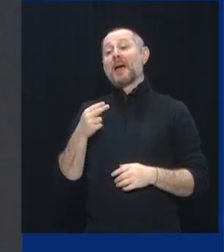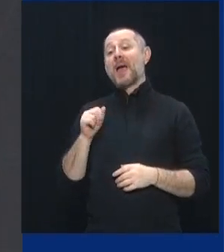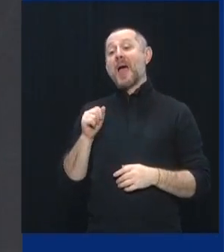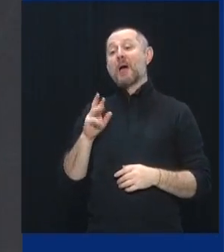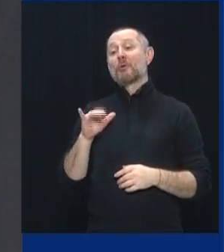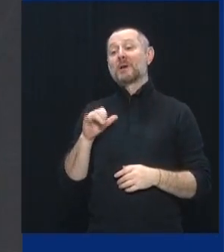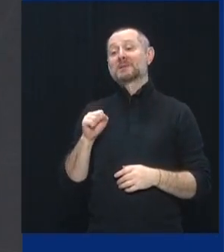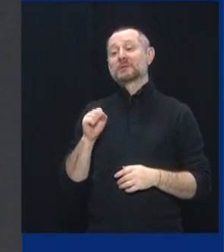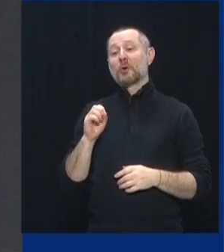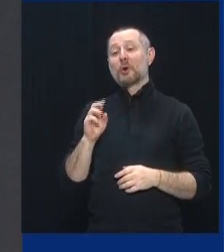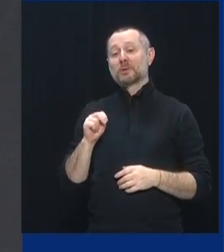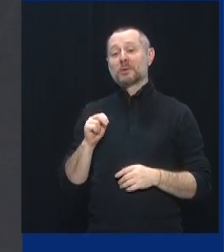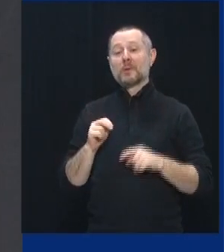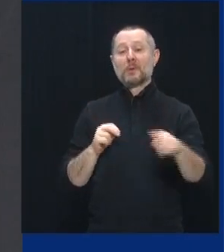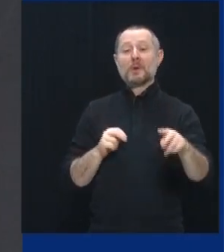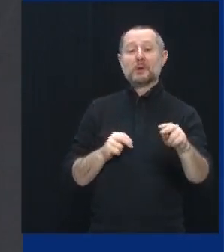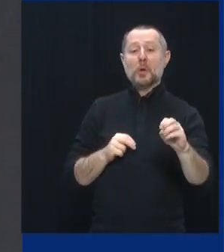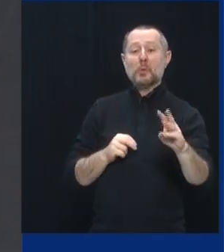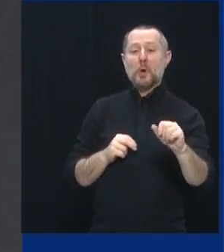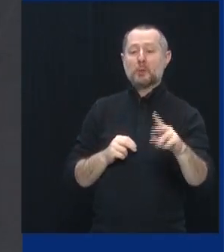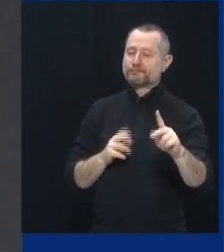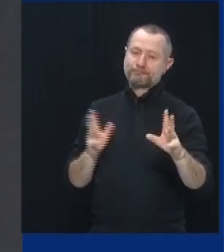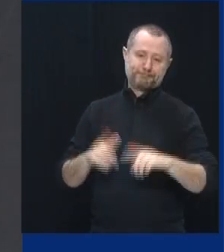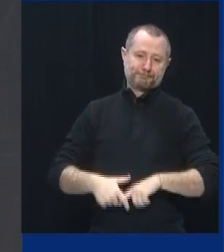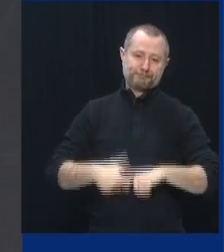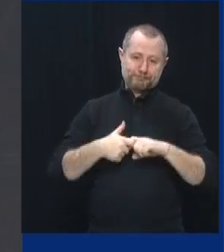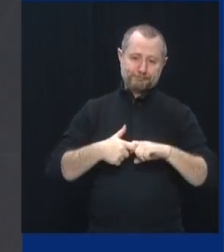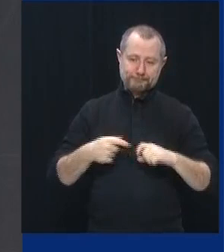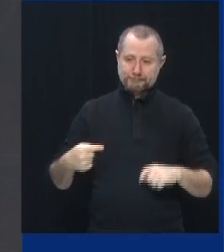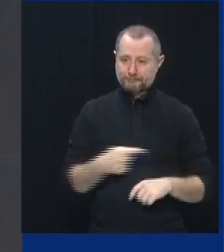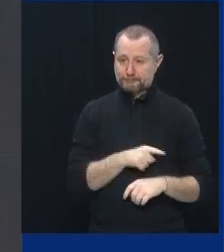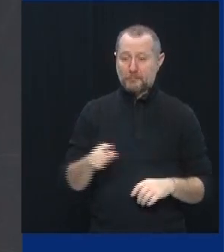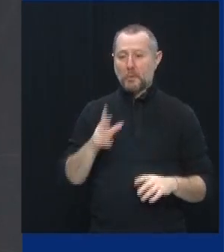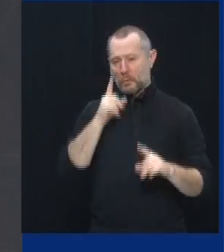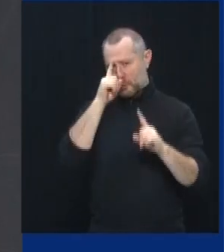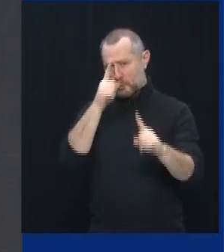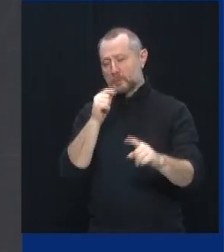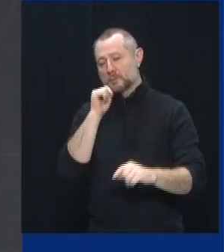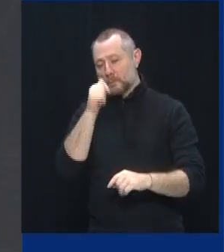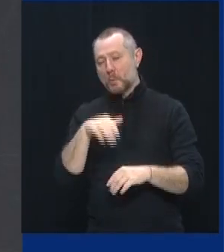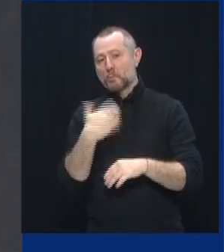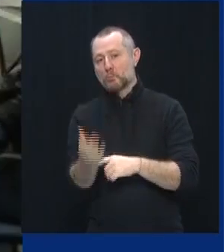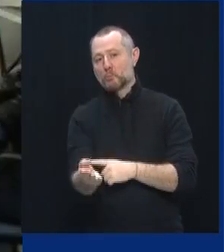JOURNAL SQUARE TO THE WORLD TRADE CENTER TO HOE BECKEN AND 33rd STREET BUT SERVICE TO